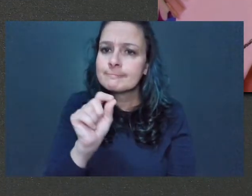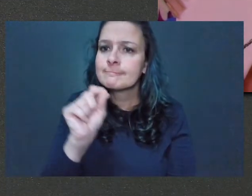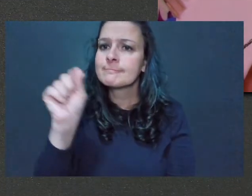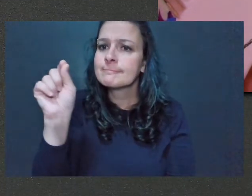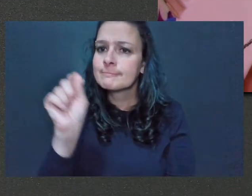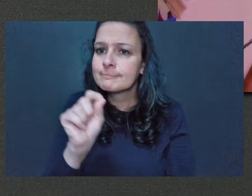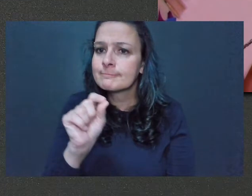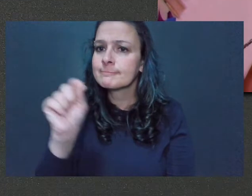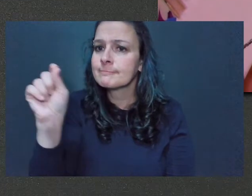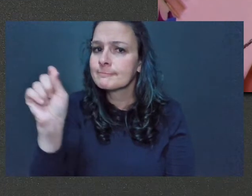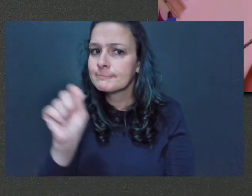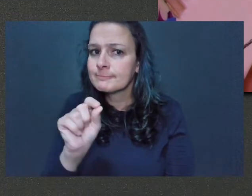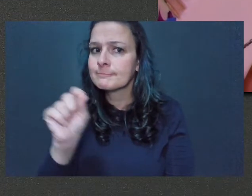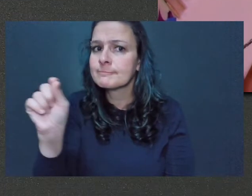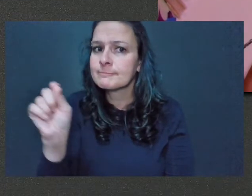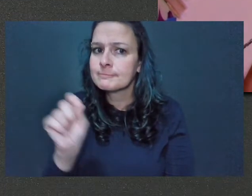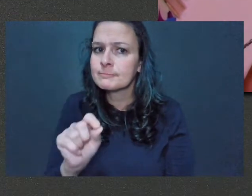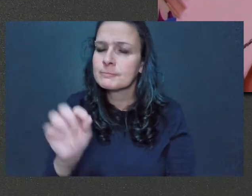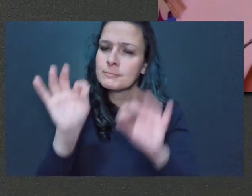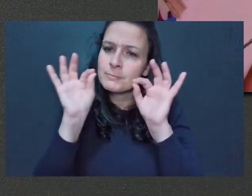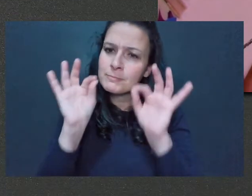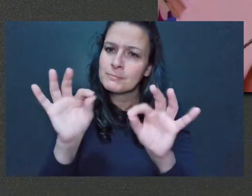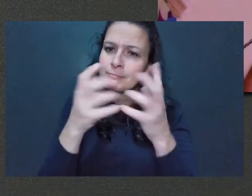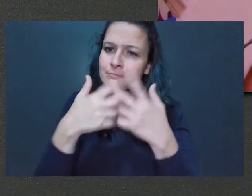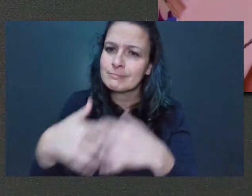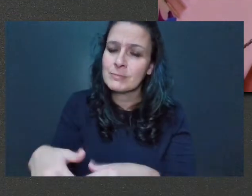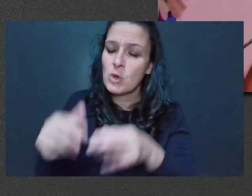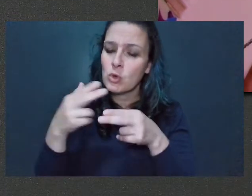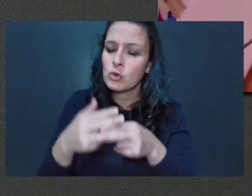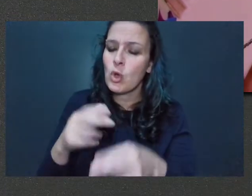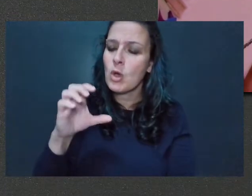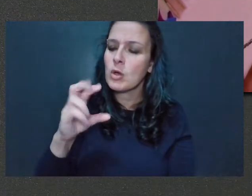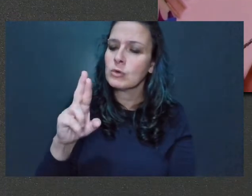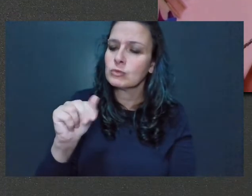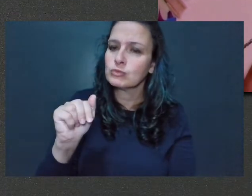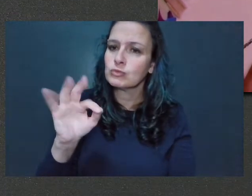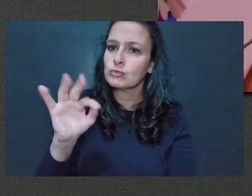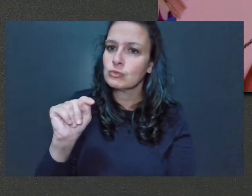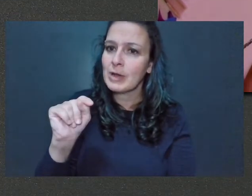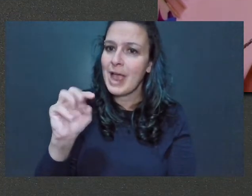Really great craftsmanship, like an artist would do.